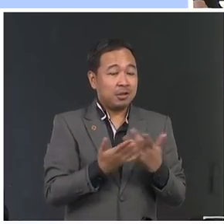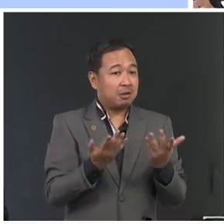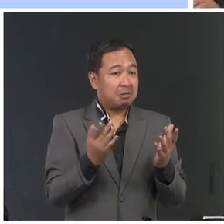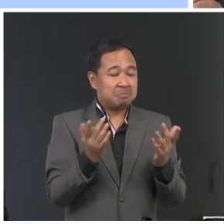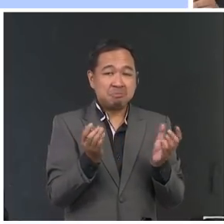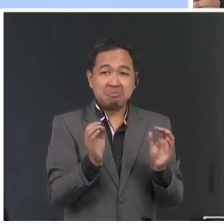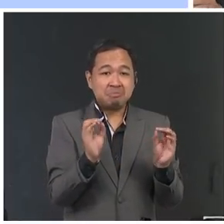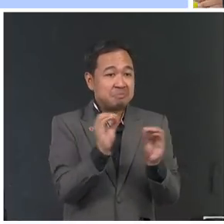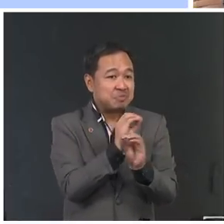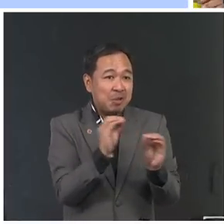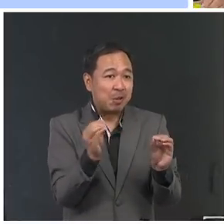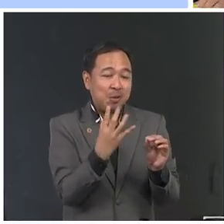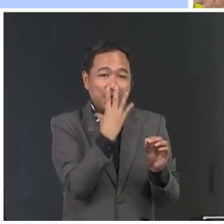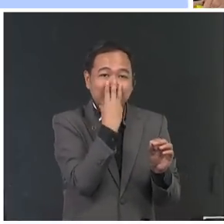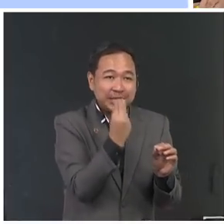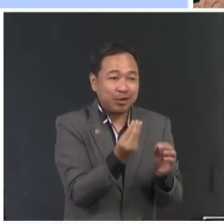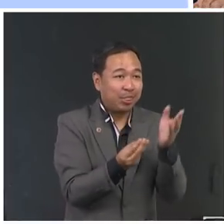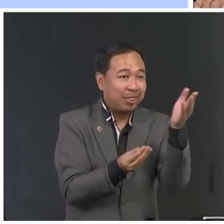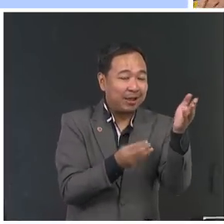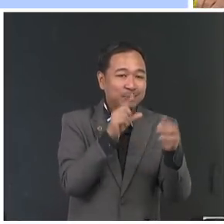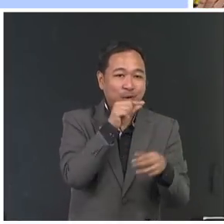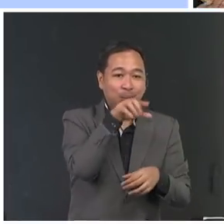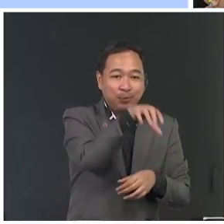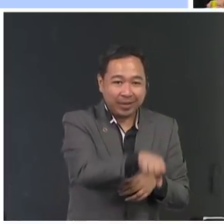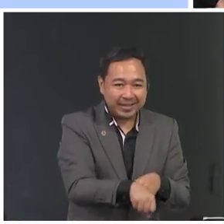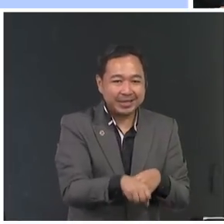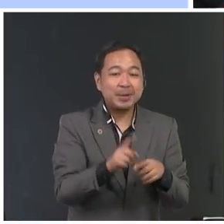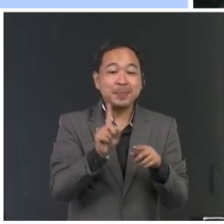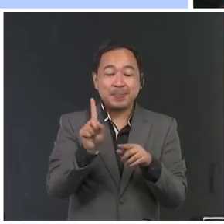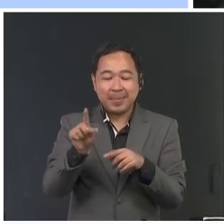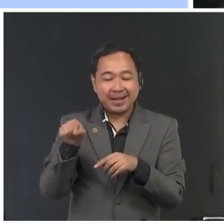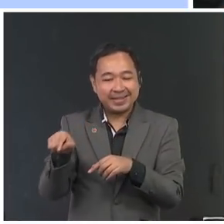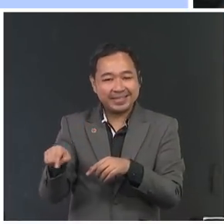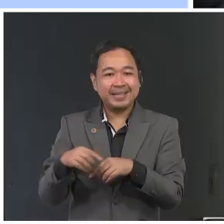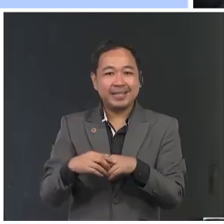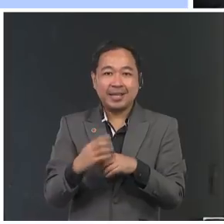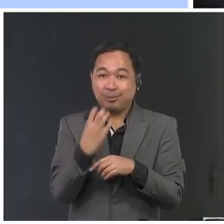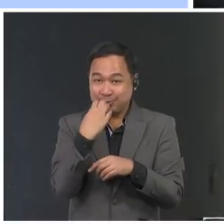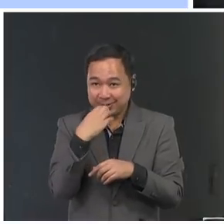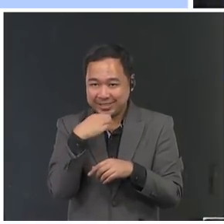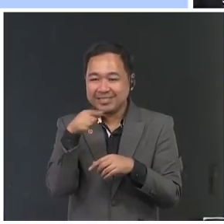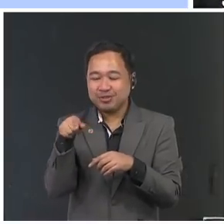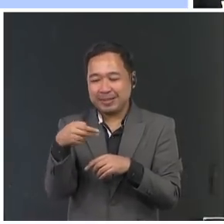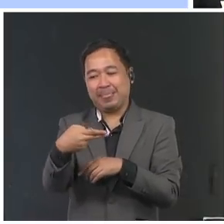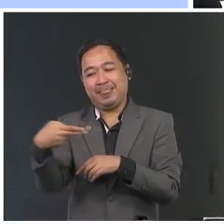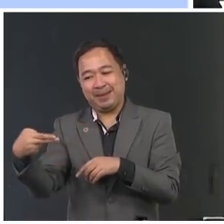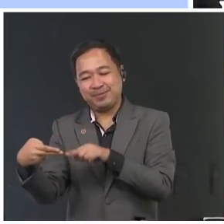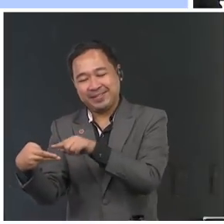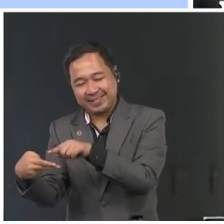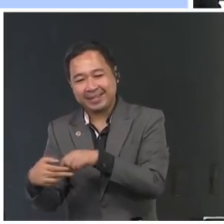The name of our pear is Shinconstan. Which means bullet train.